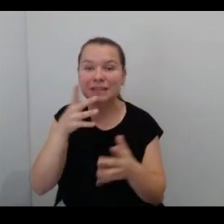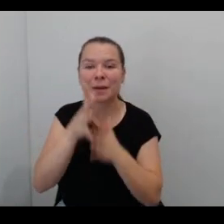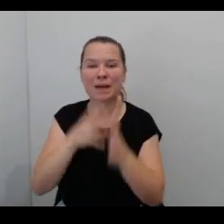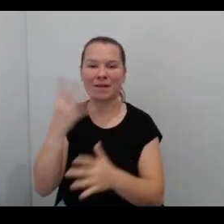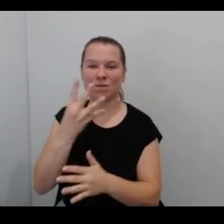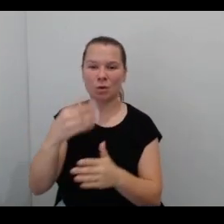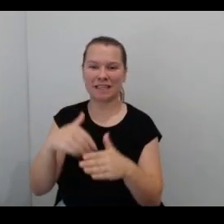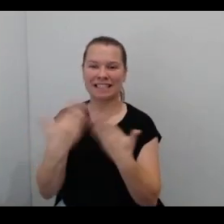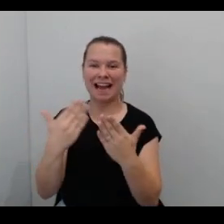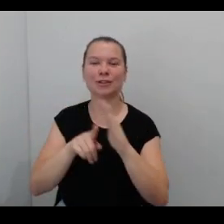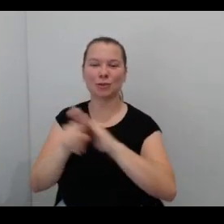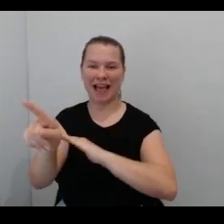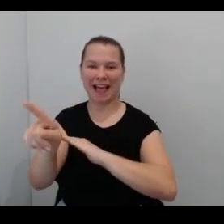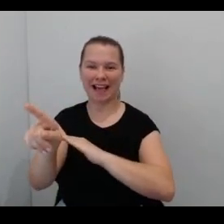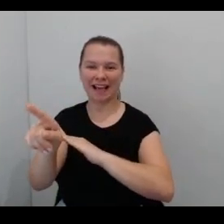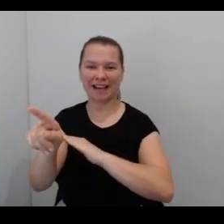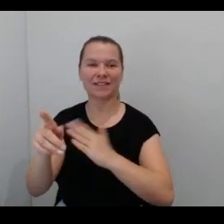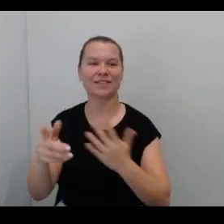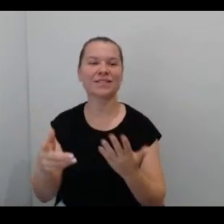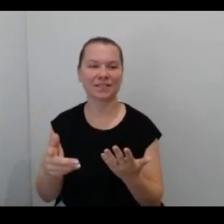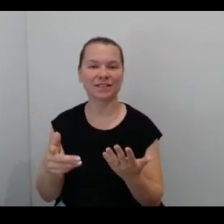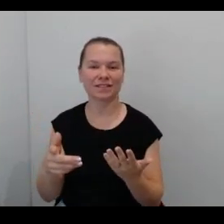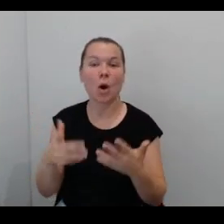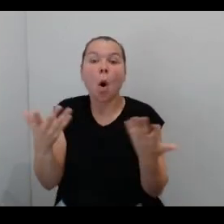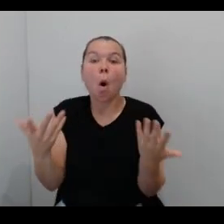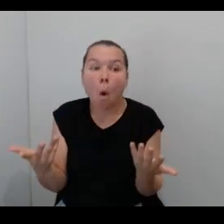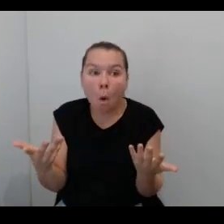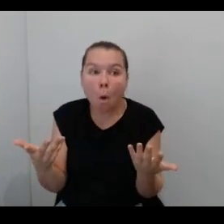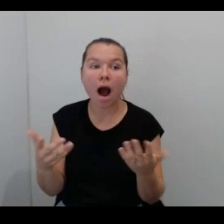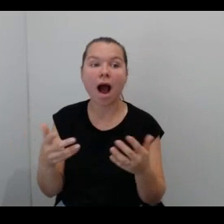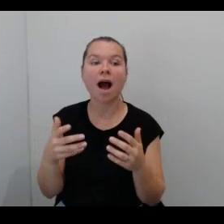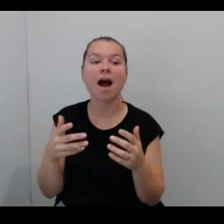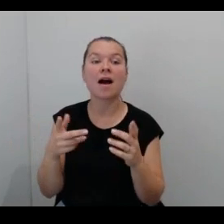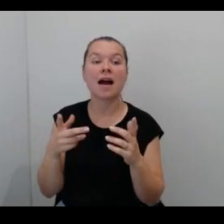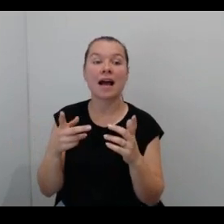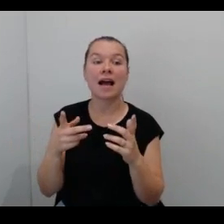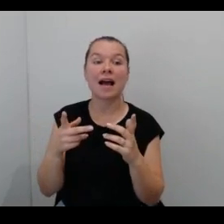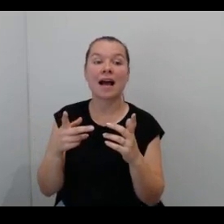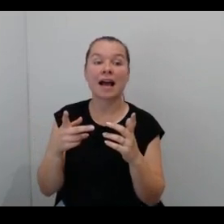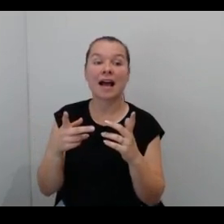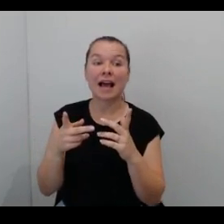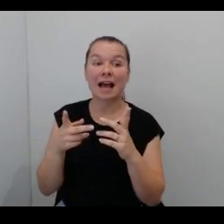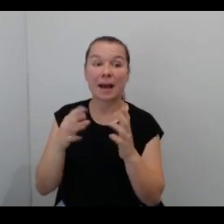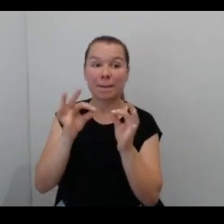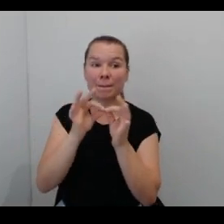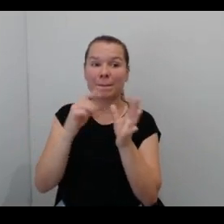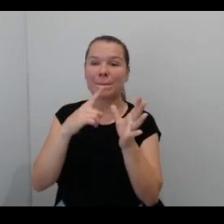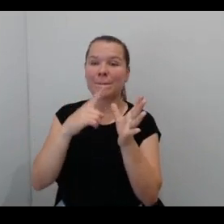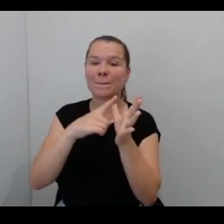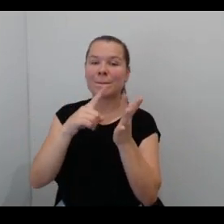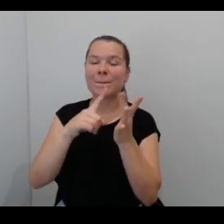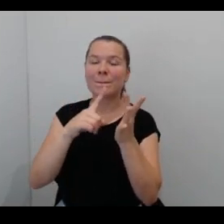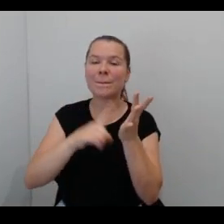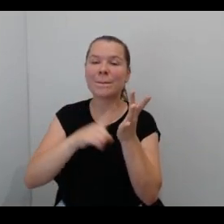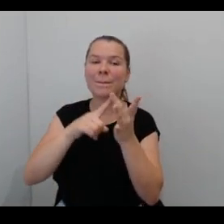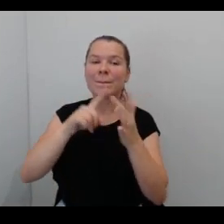or a Bailiff's warrant saying, if you haven't left the property within X number of days we'll come and remove you.